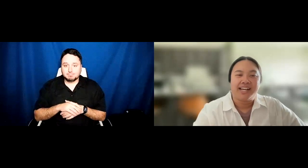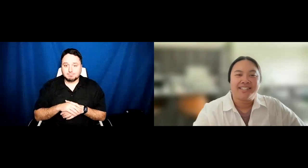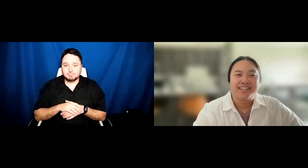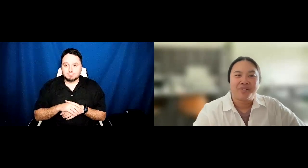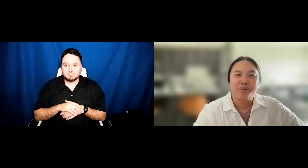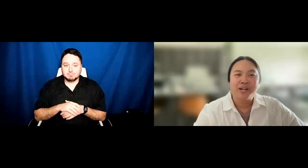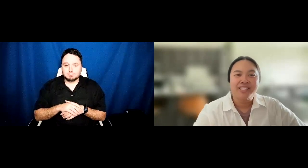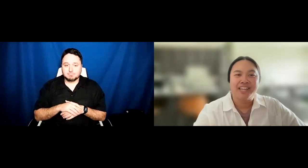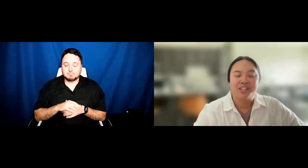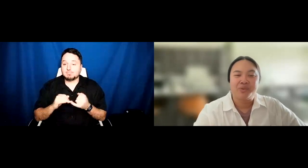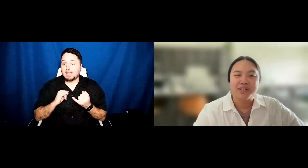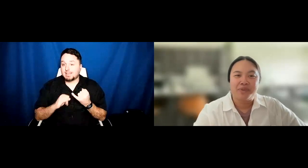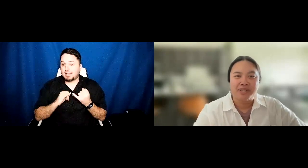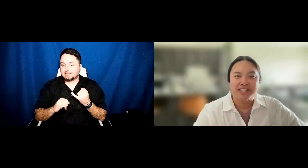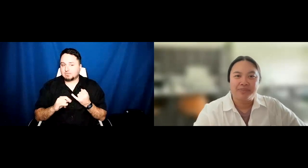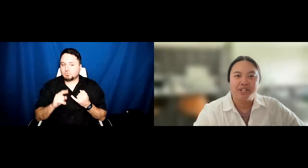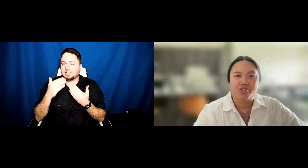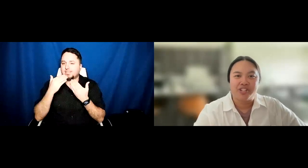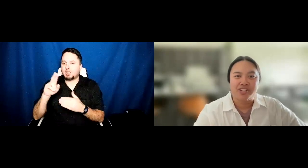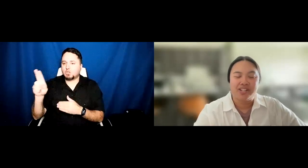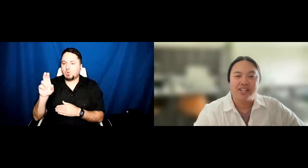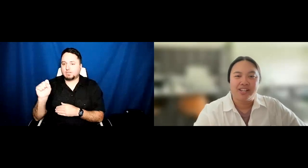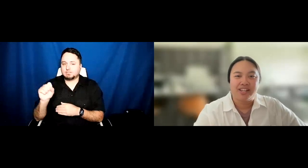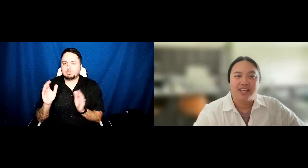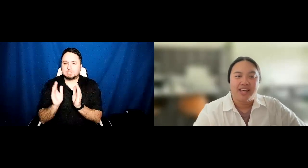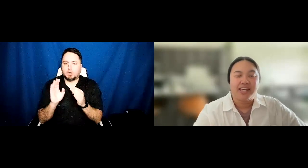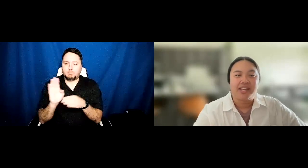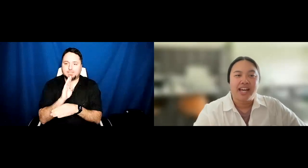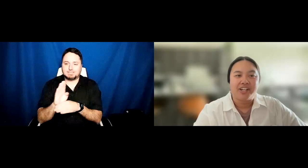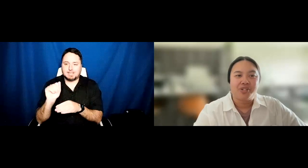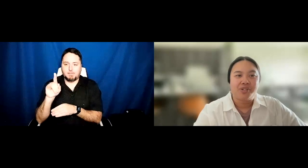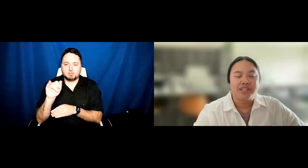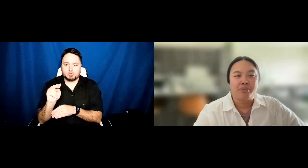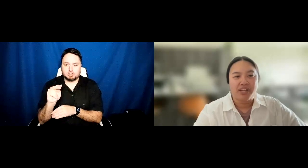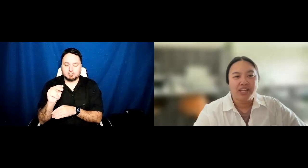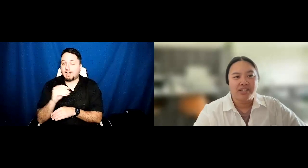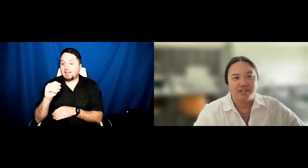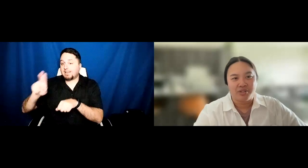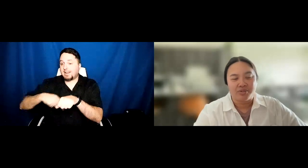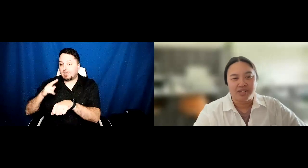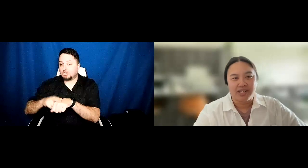Lastly, we want to thank the US Small Business Administration and the National Disability Institute